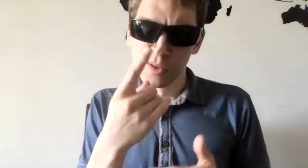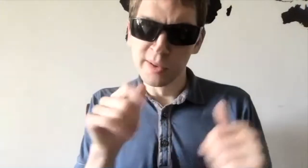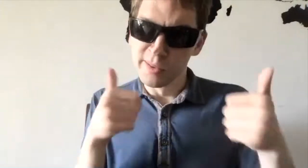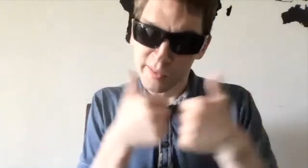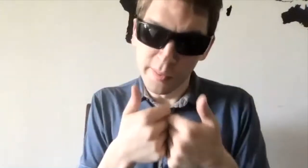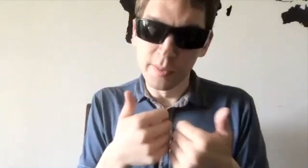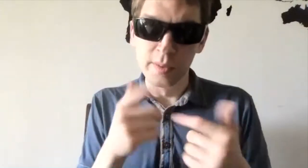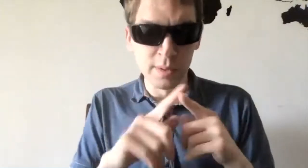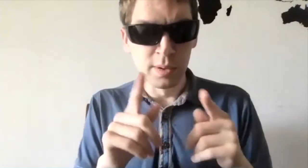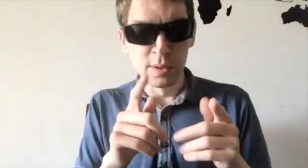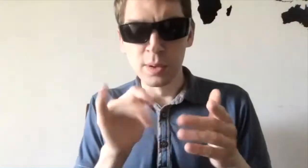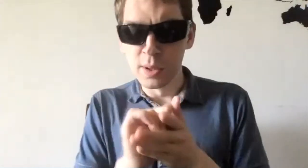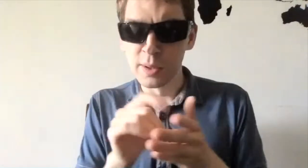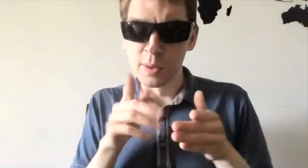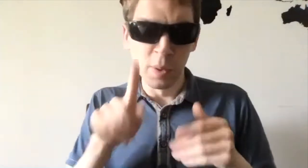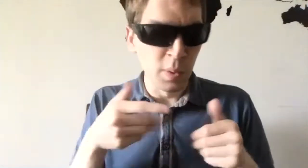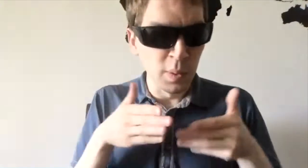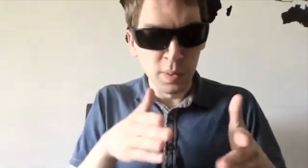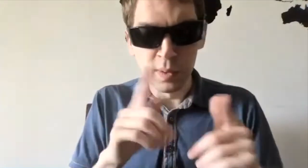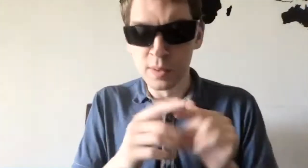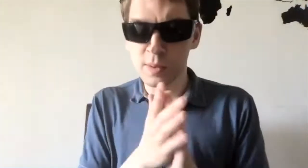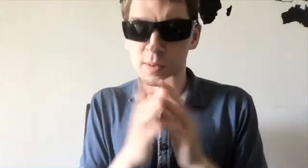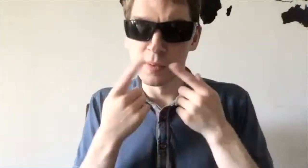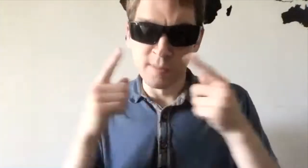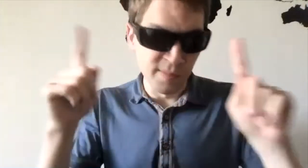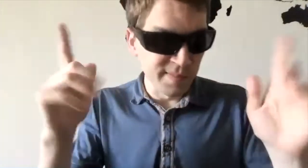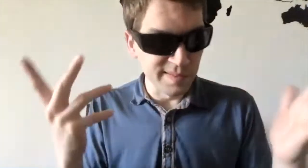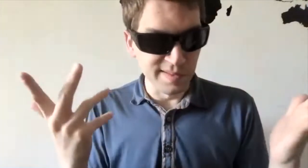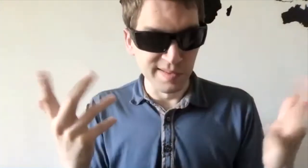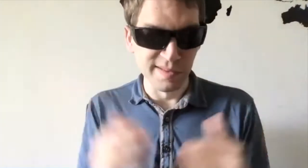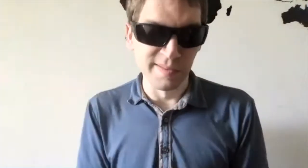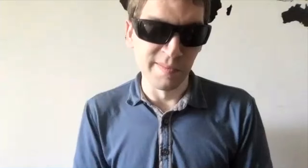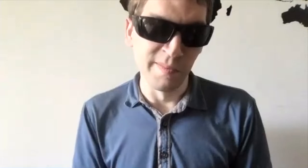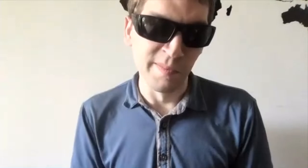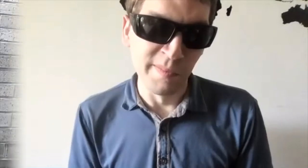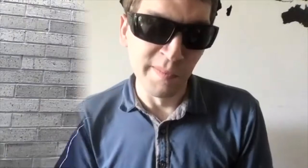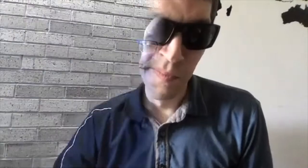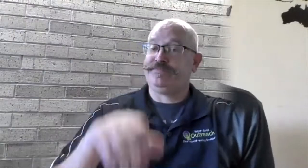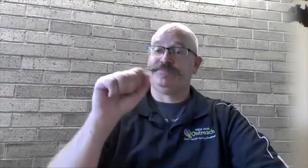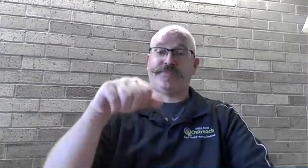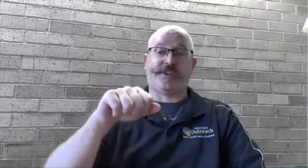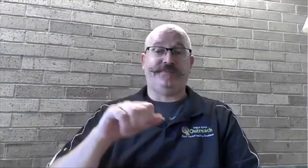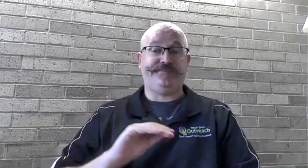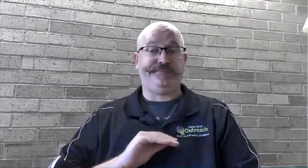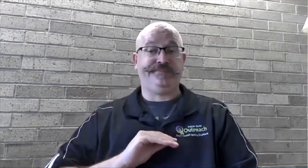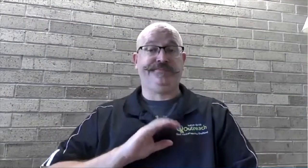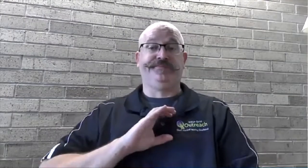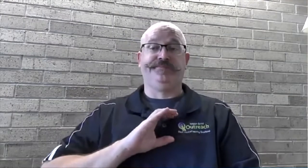Challenge yourself, that's the only way to become successful.